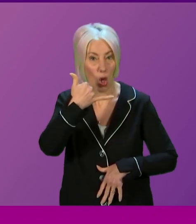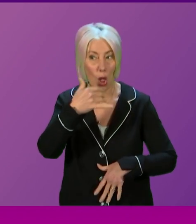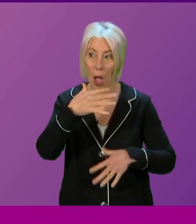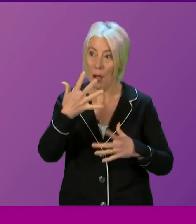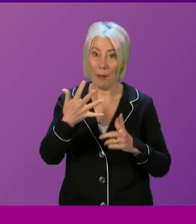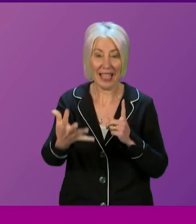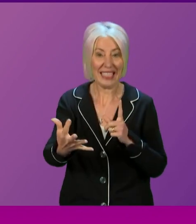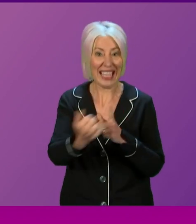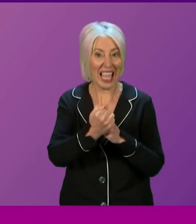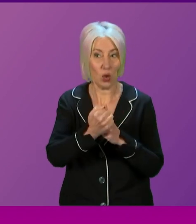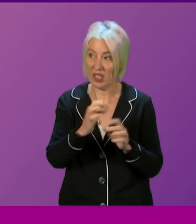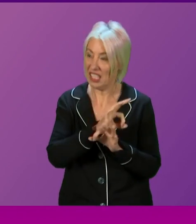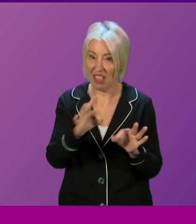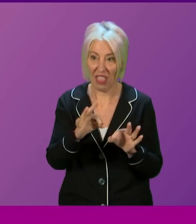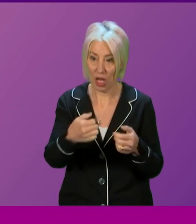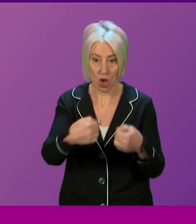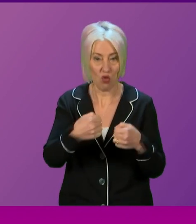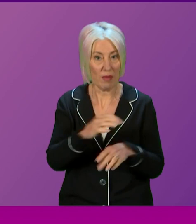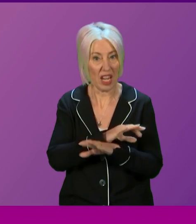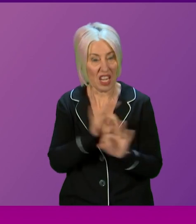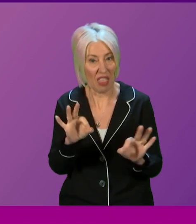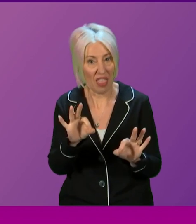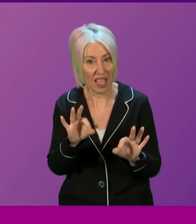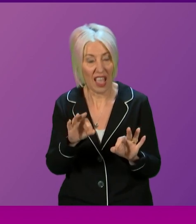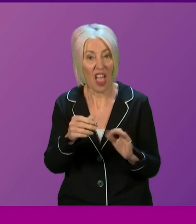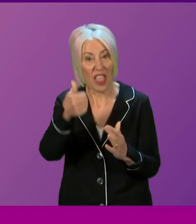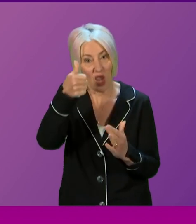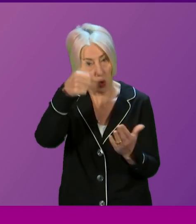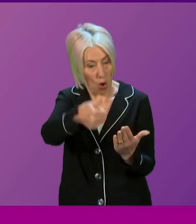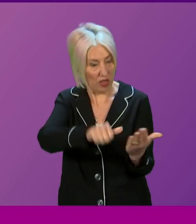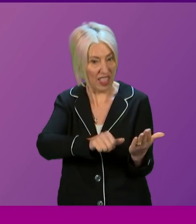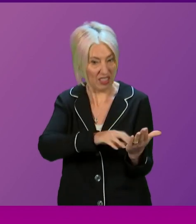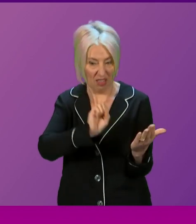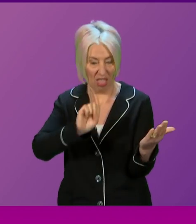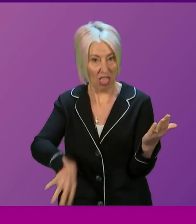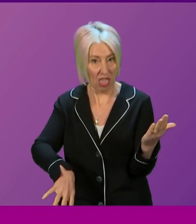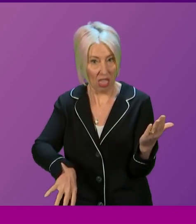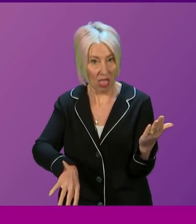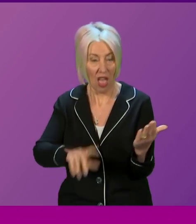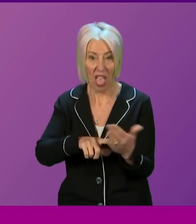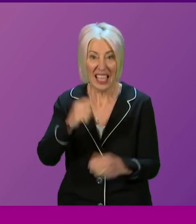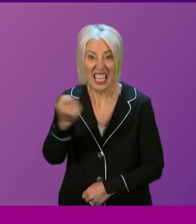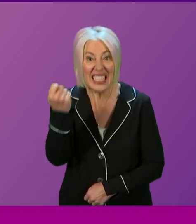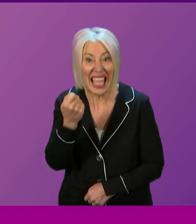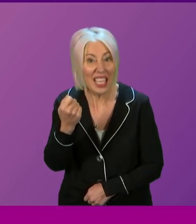not happen and their treatment does not start, and they then fall off a list, that is not a measure of success but a measure of failure.